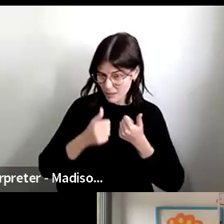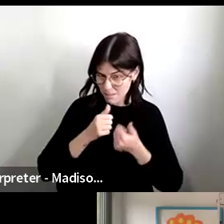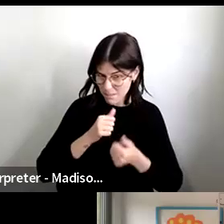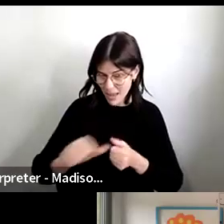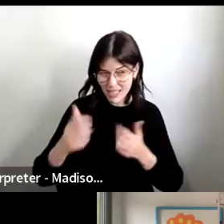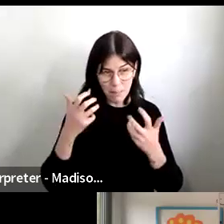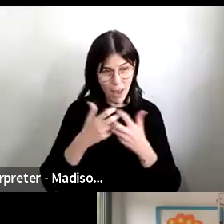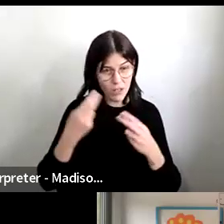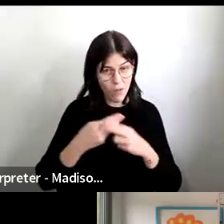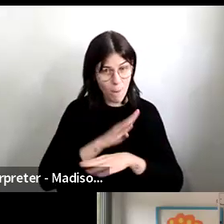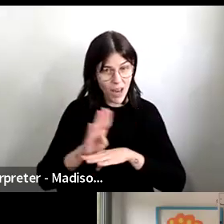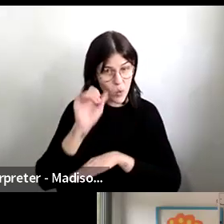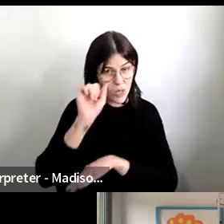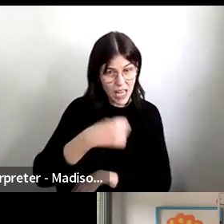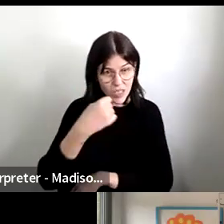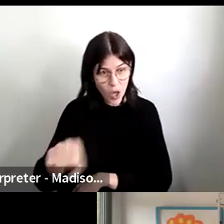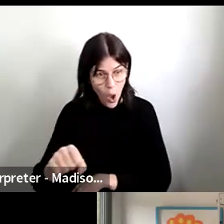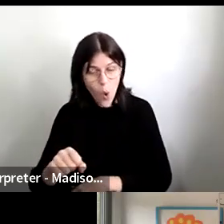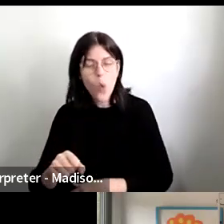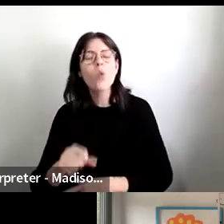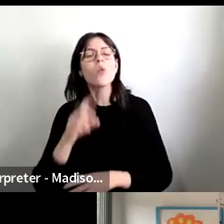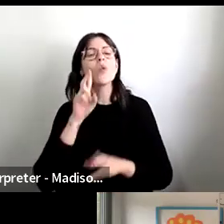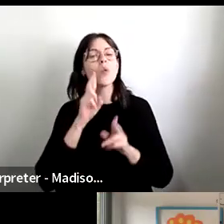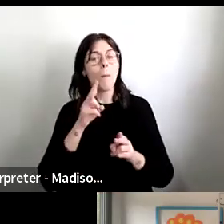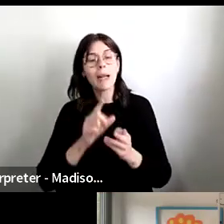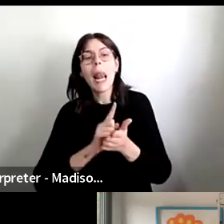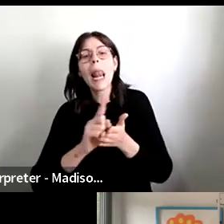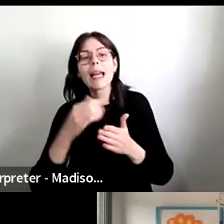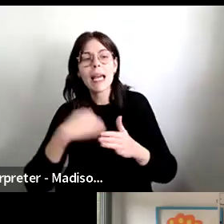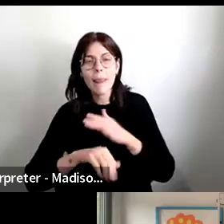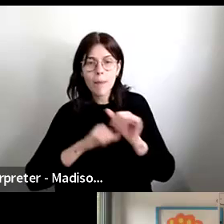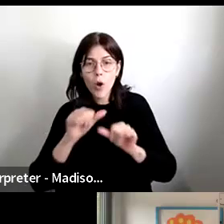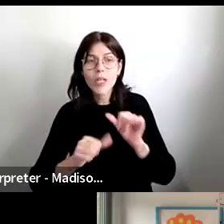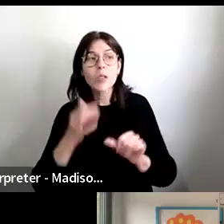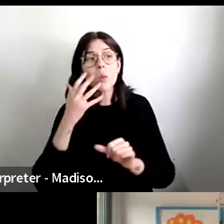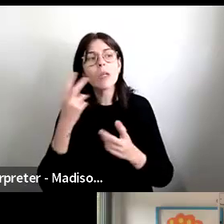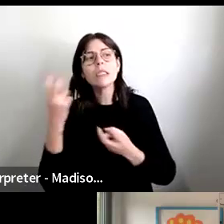we are looking at forming a specific panel. But at the point of assessing your application, it